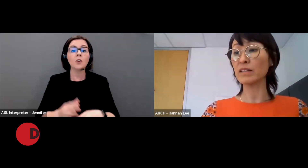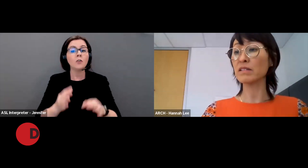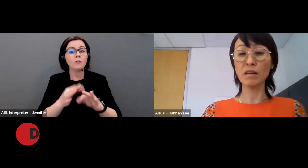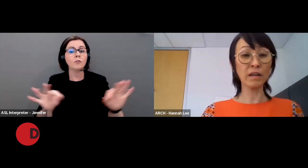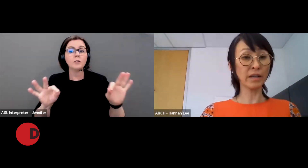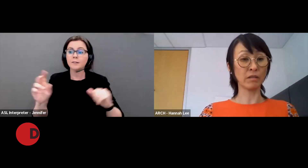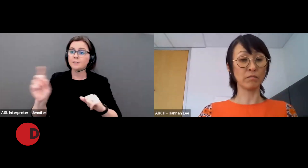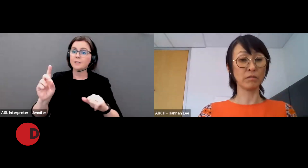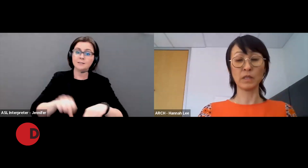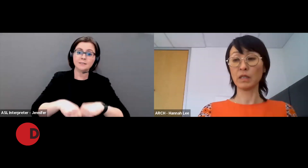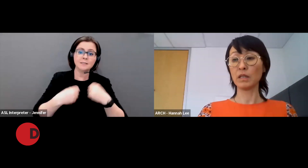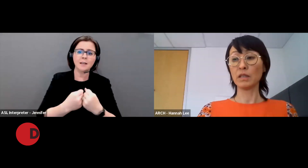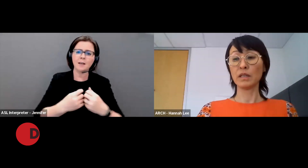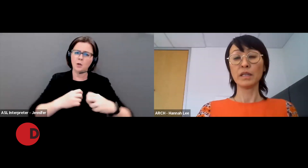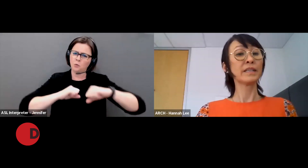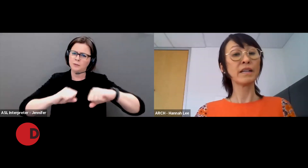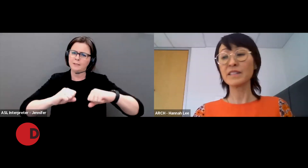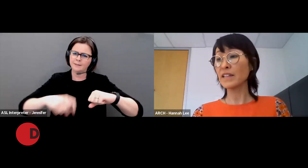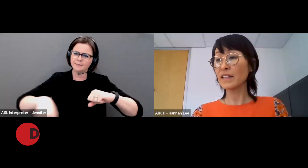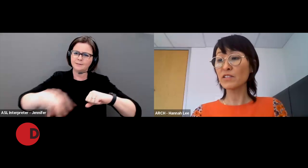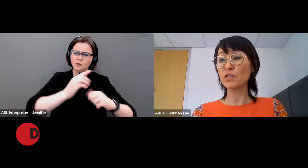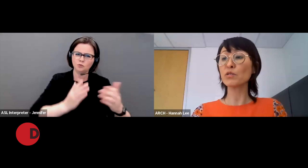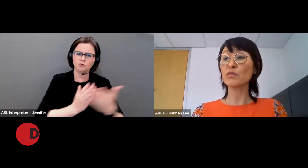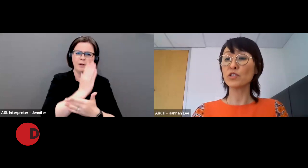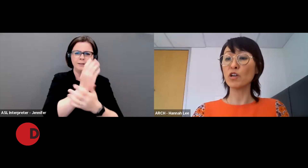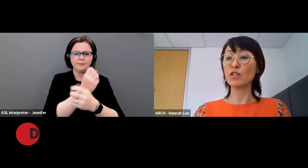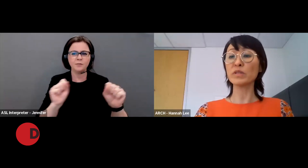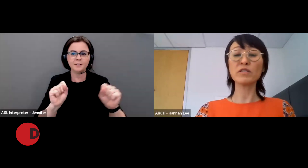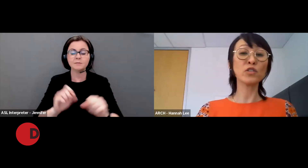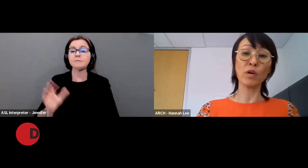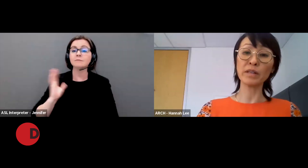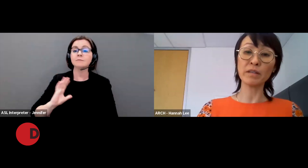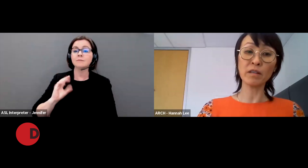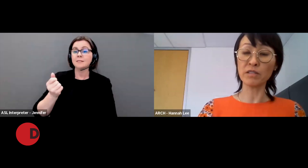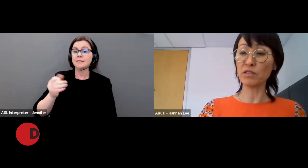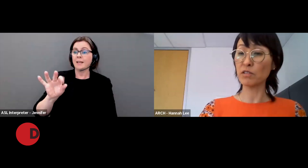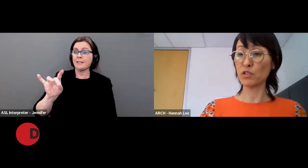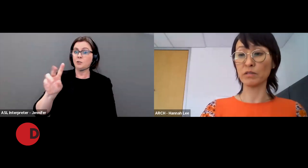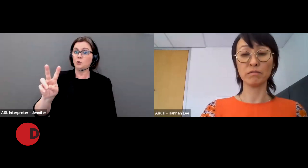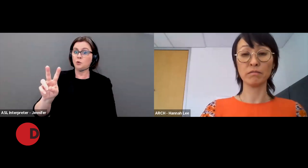that are necessary in a free and democratic society. In 1982, the Charter was